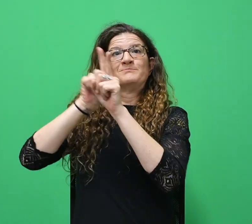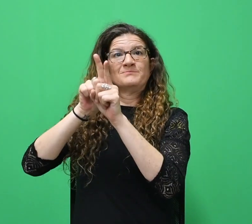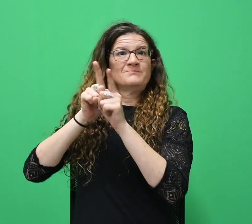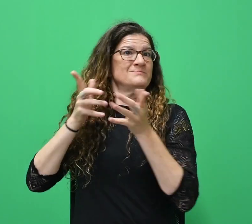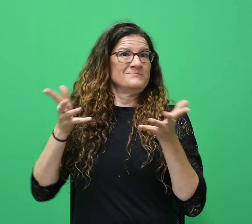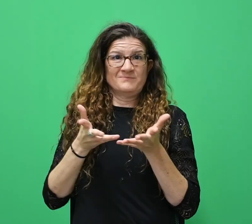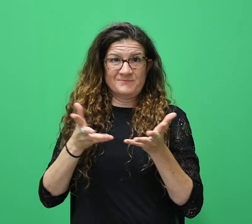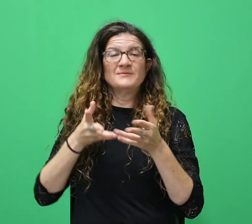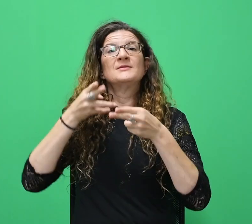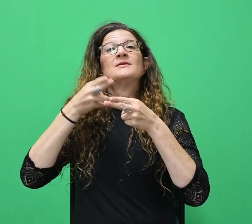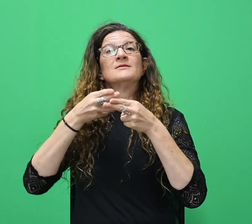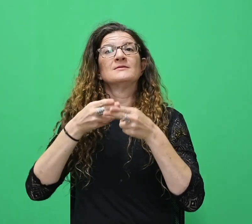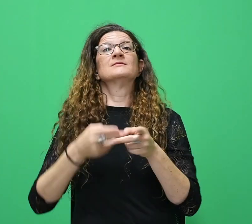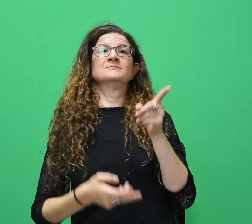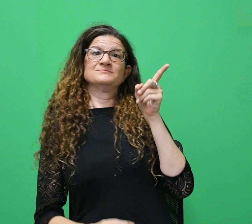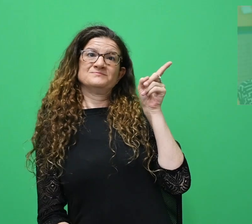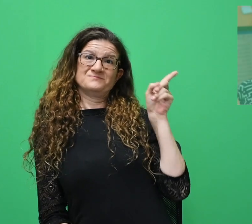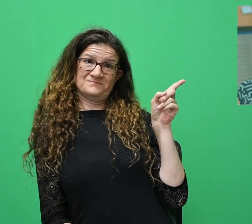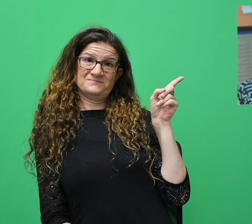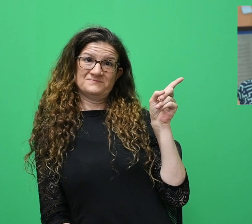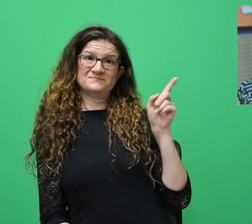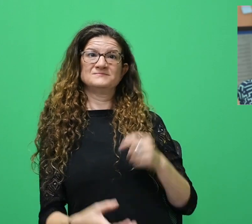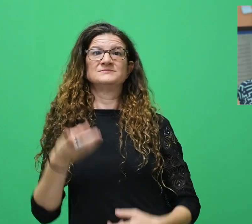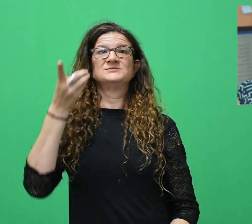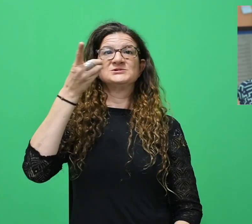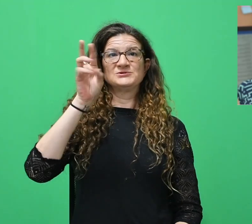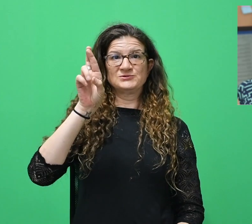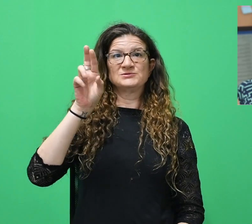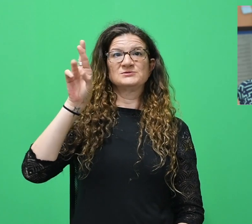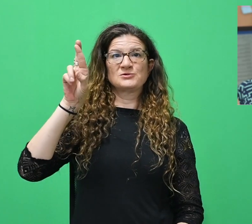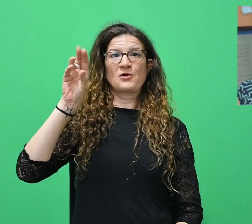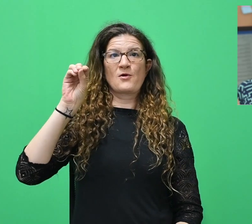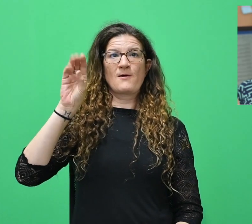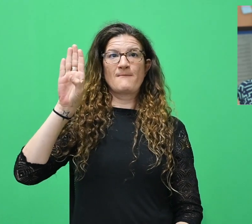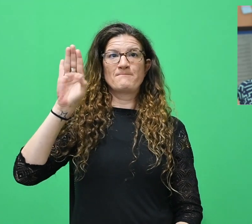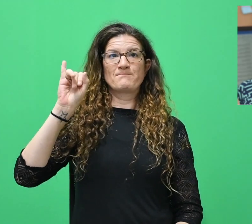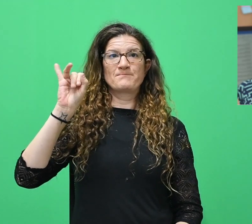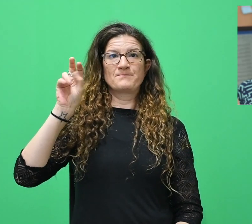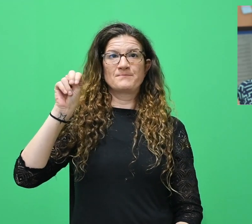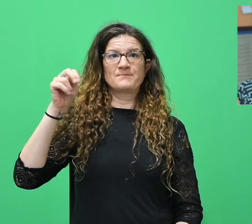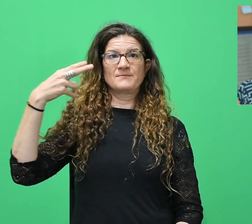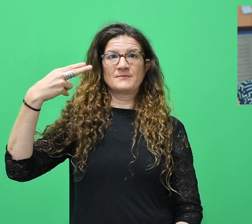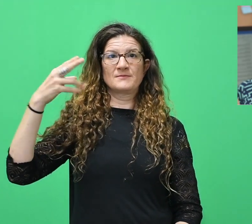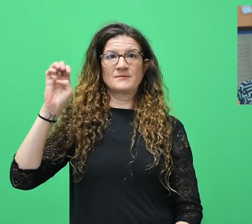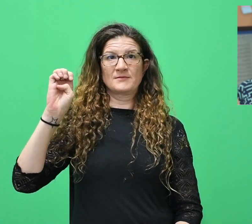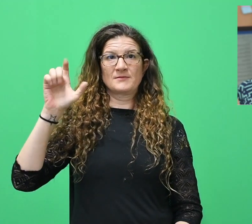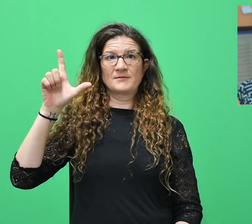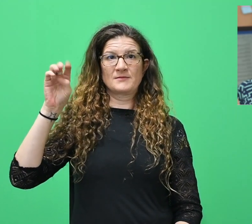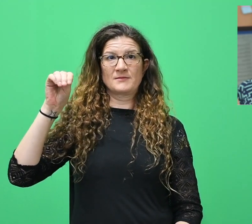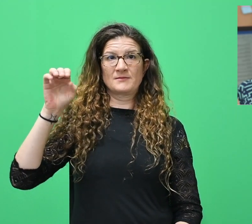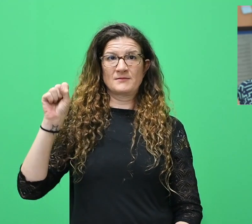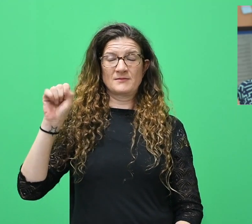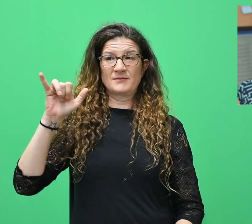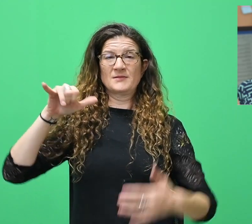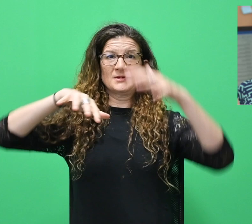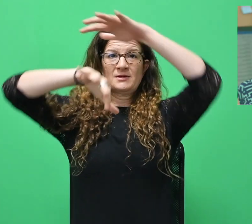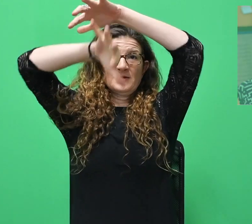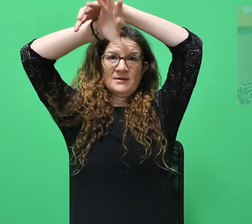that Gallaudet collaborated through mentoring with Dr. Robin Helms. Dr. Robin Helms.